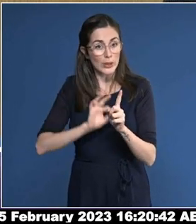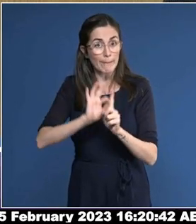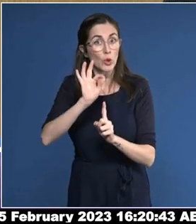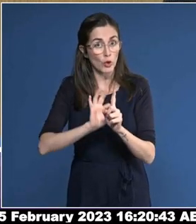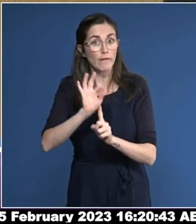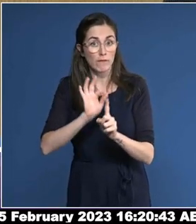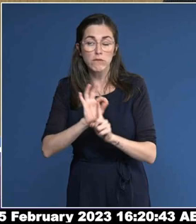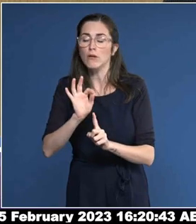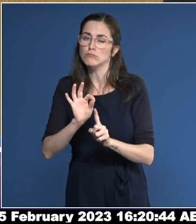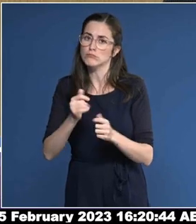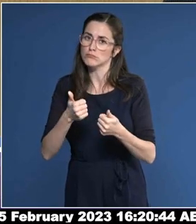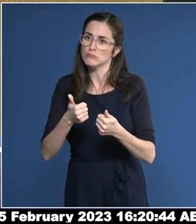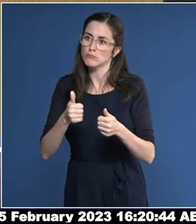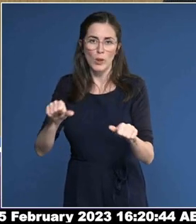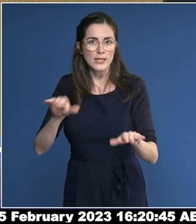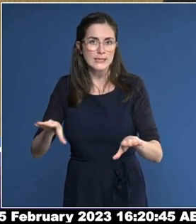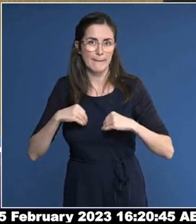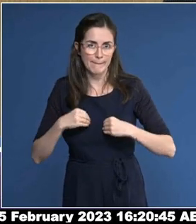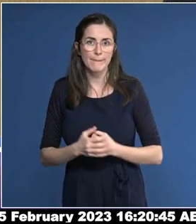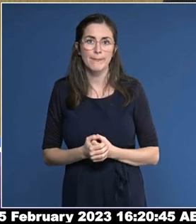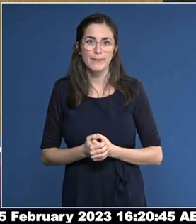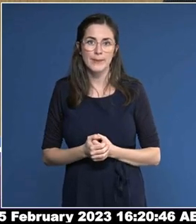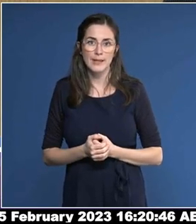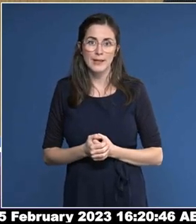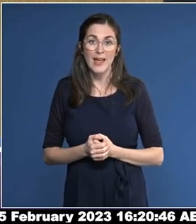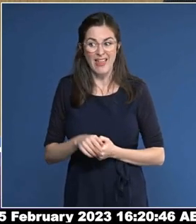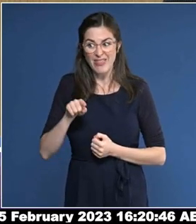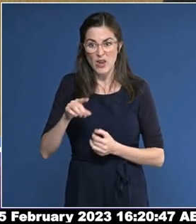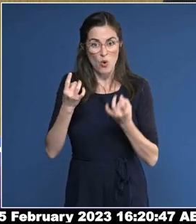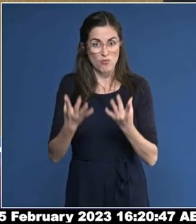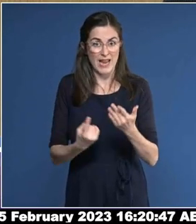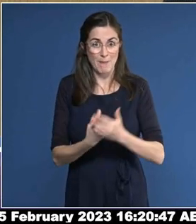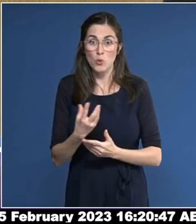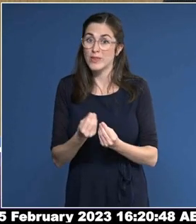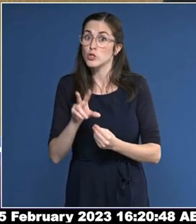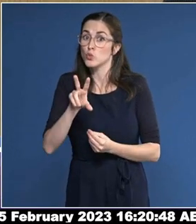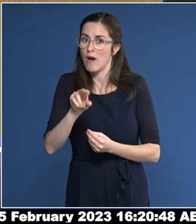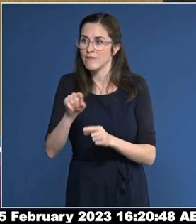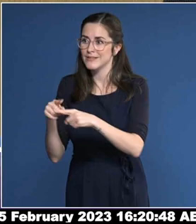And we have successfully gone through 12 of those arrangements so far with providers who